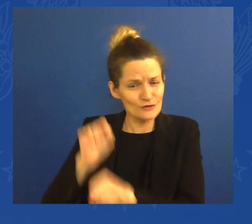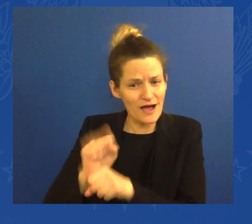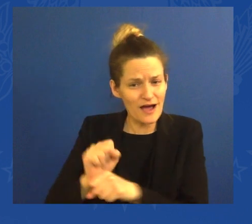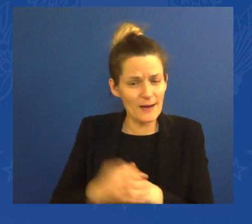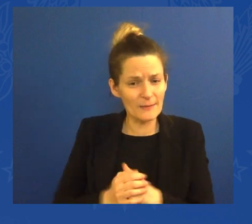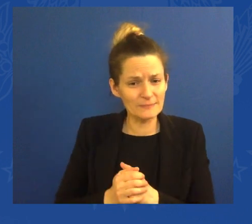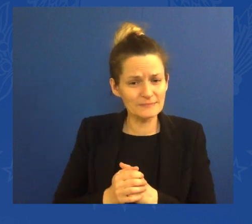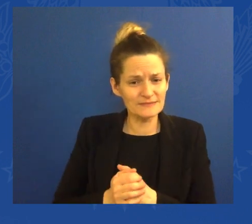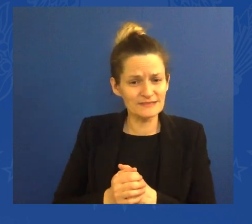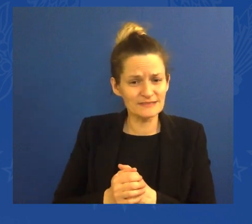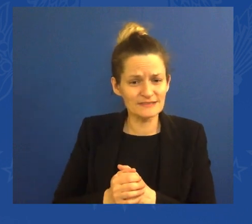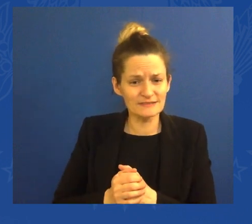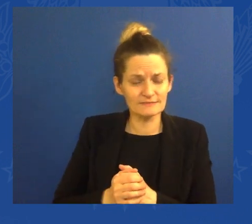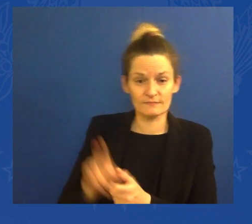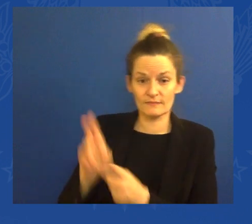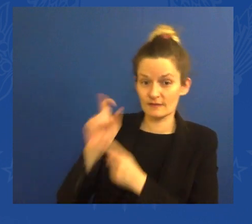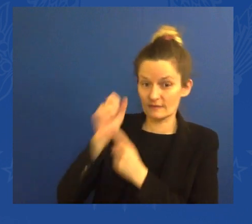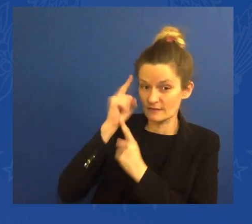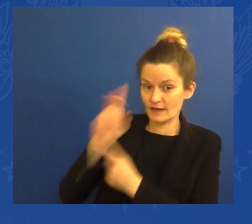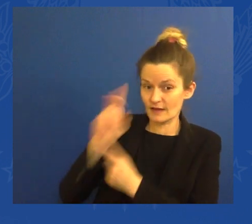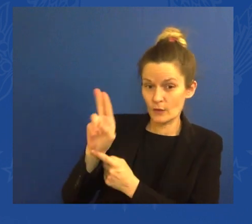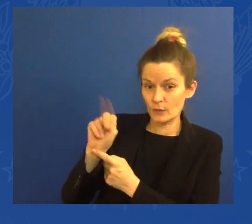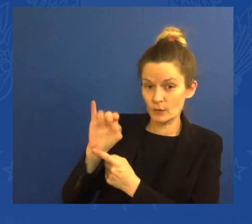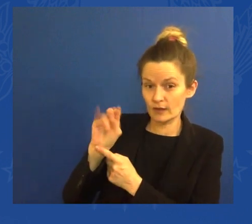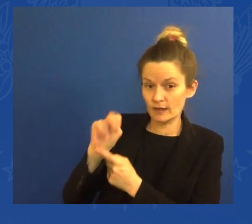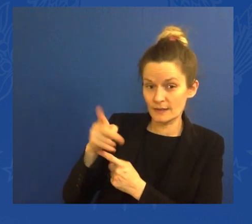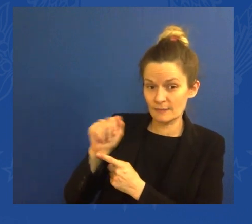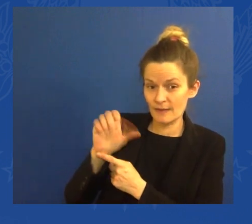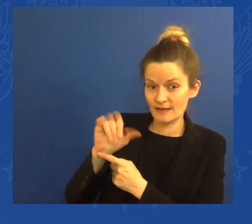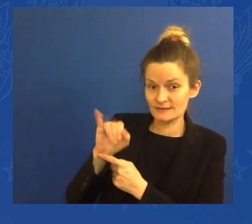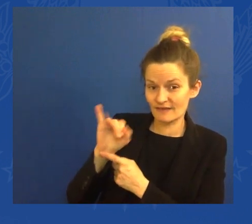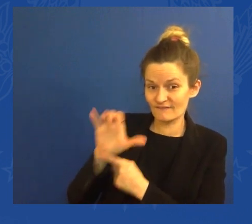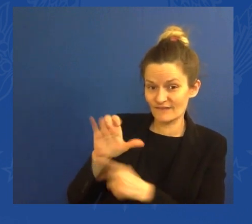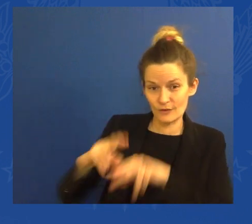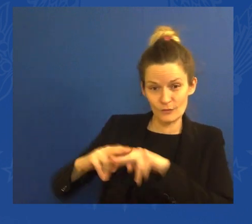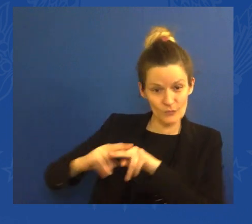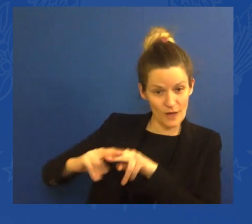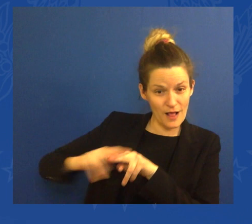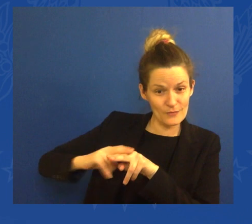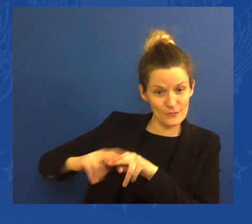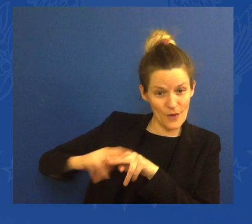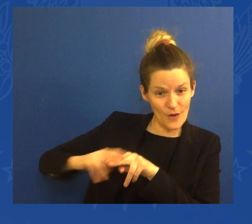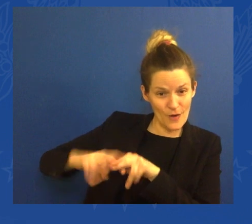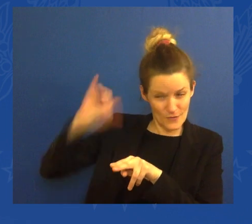I met the folks who run that. Union Pacific Railroad just announced the purchase